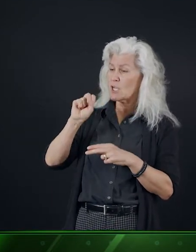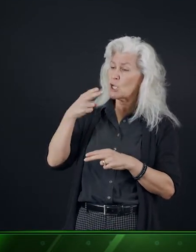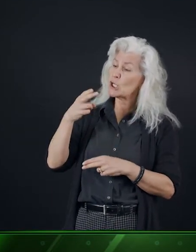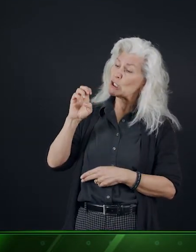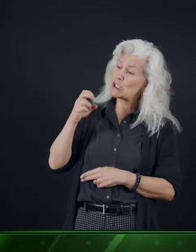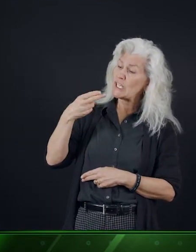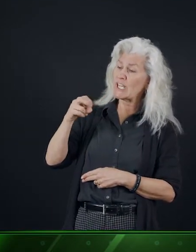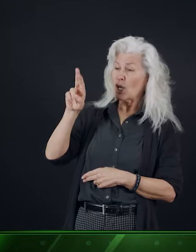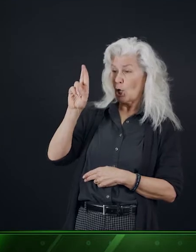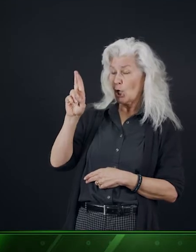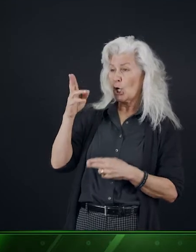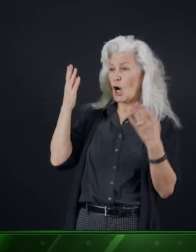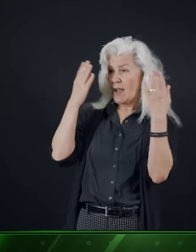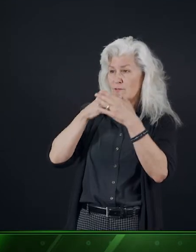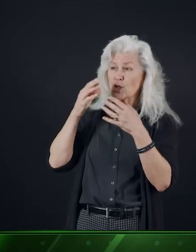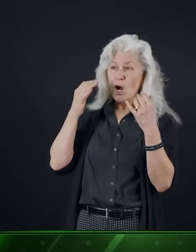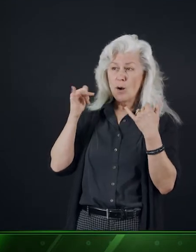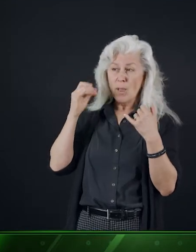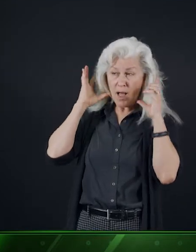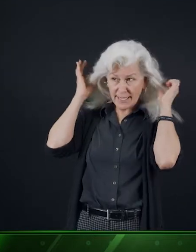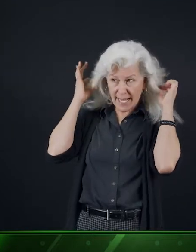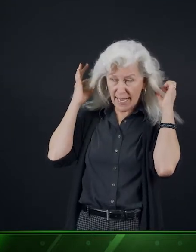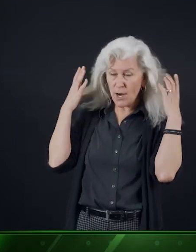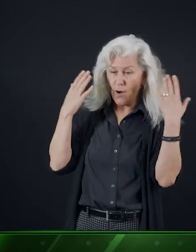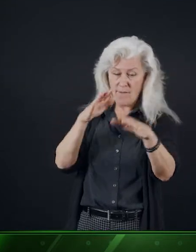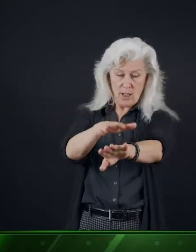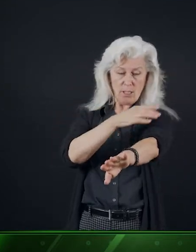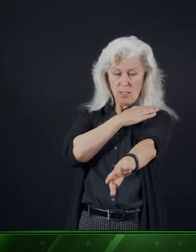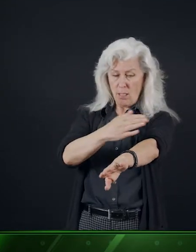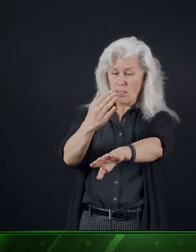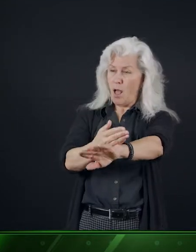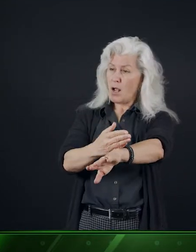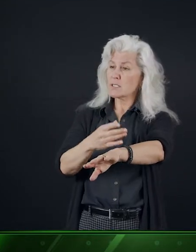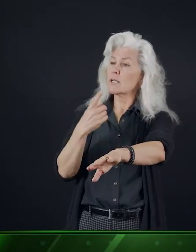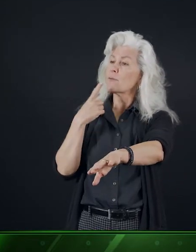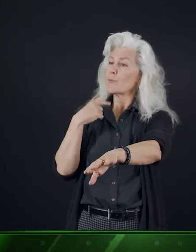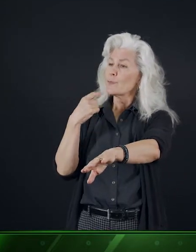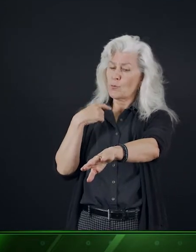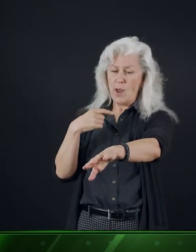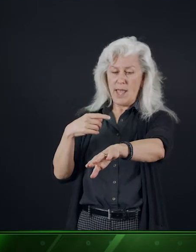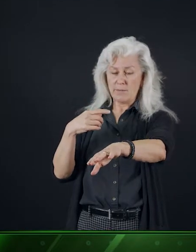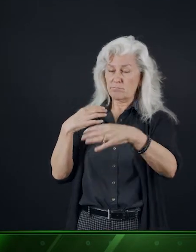wearing a long sleeve, rose-colored shirt and jeans. So, before asking what's next,